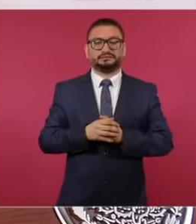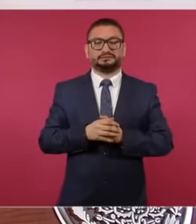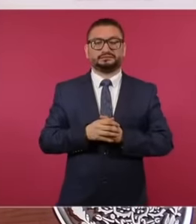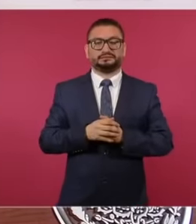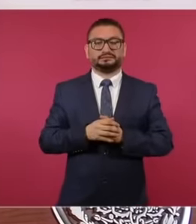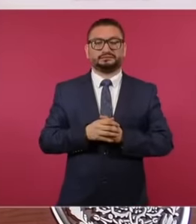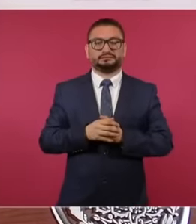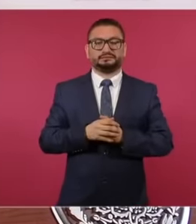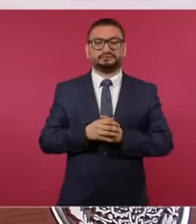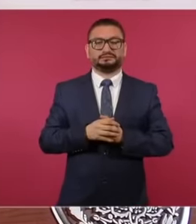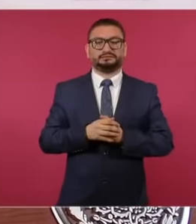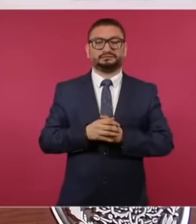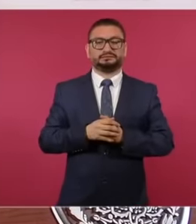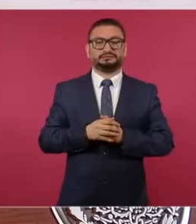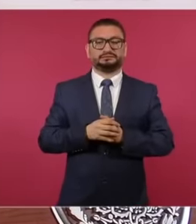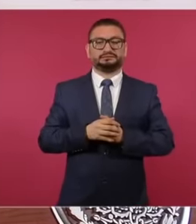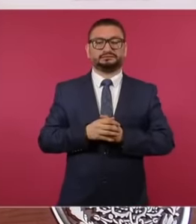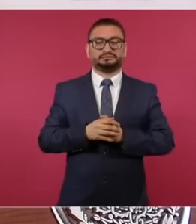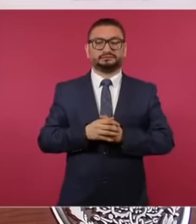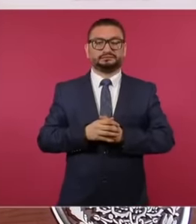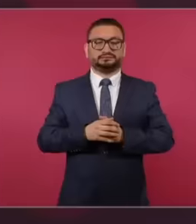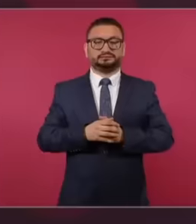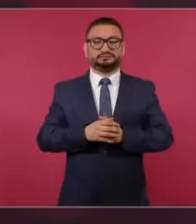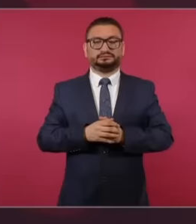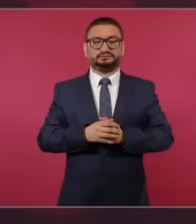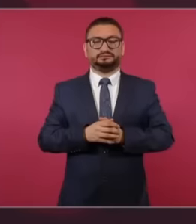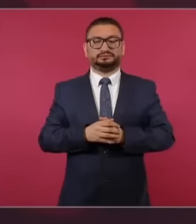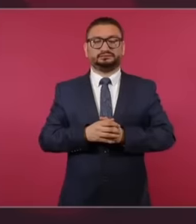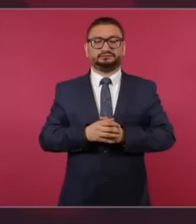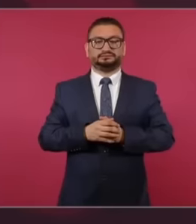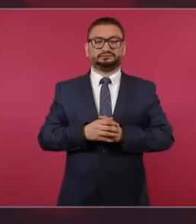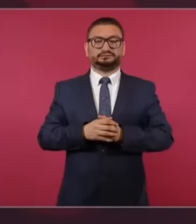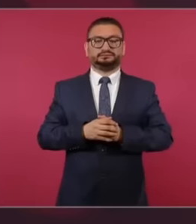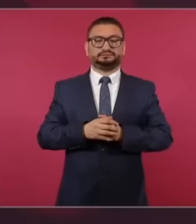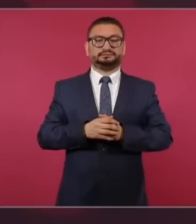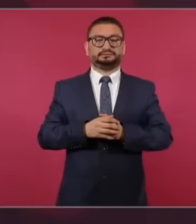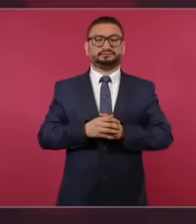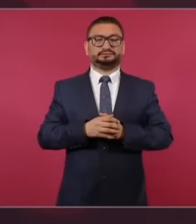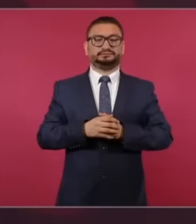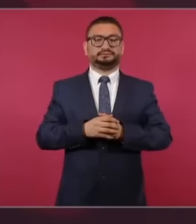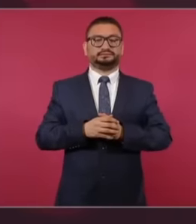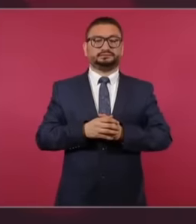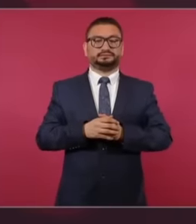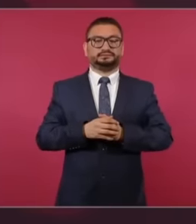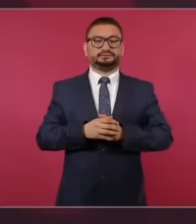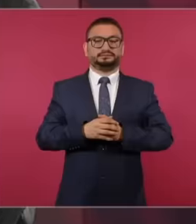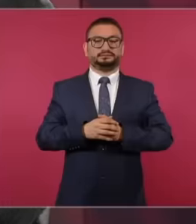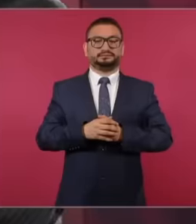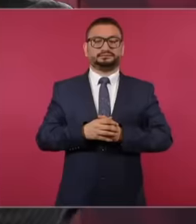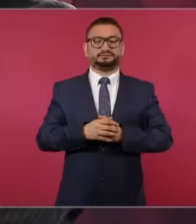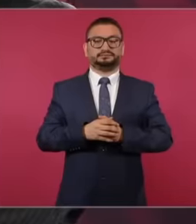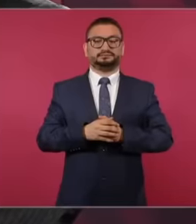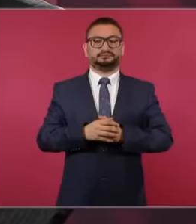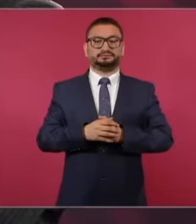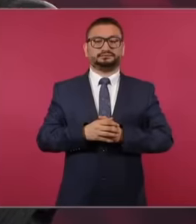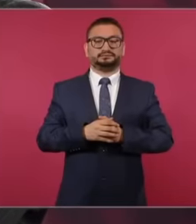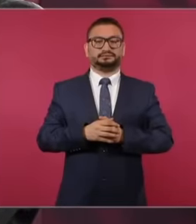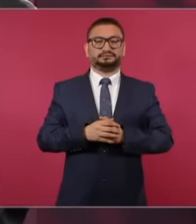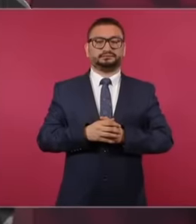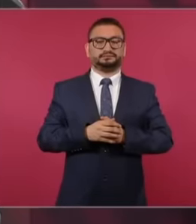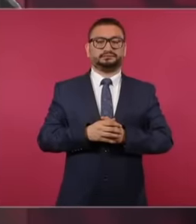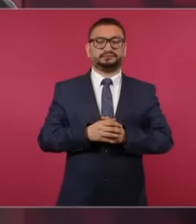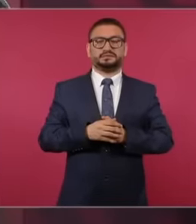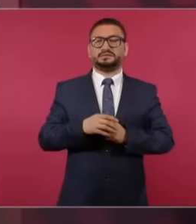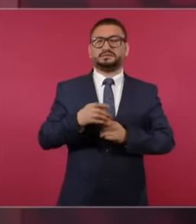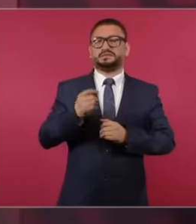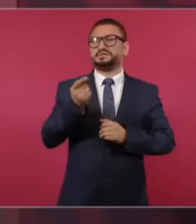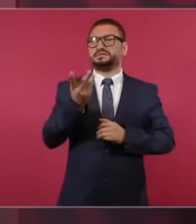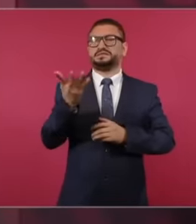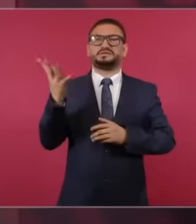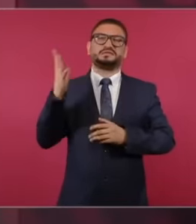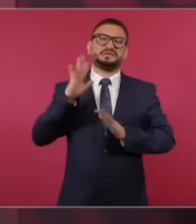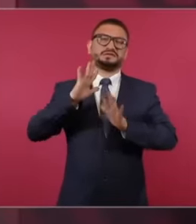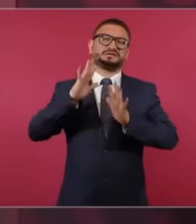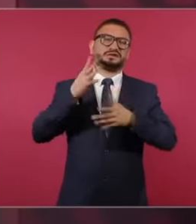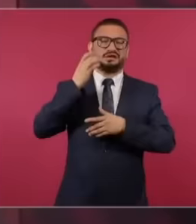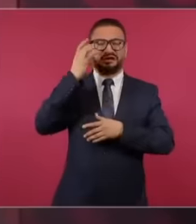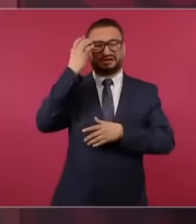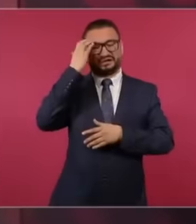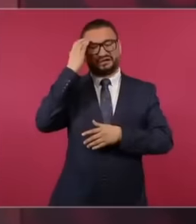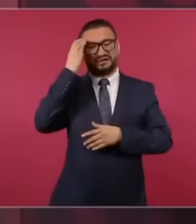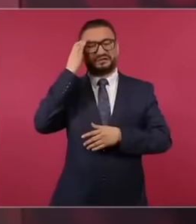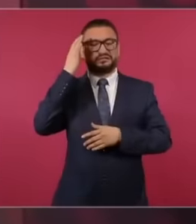are already very well known but influencerism